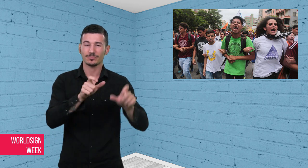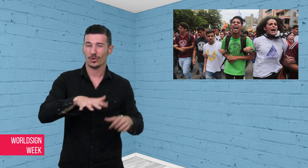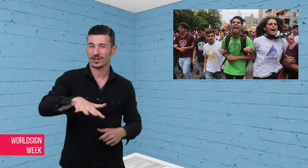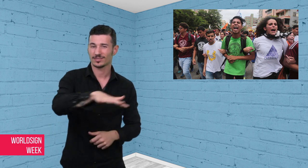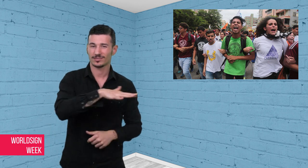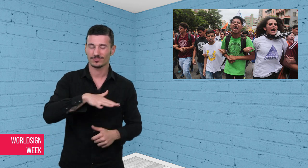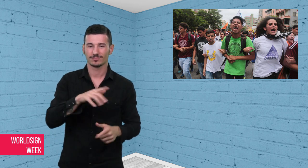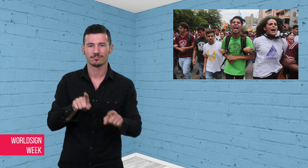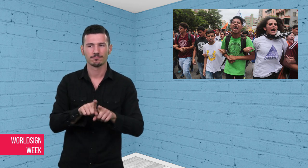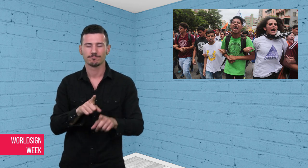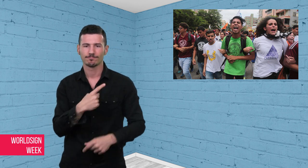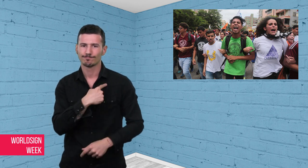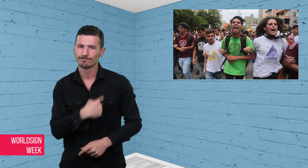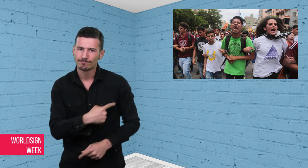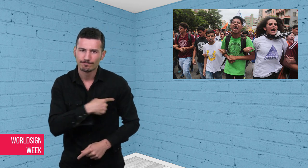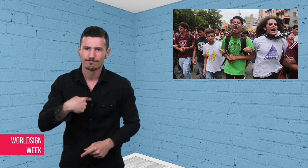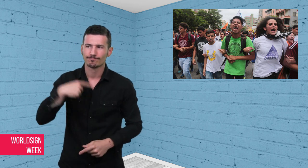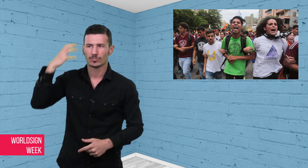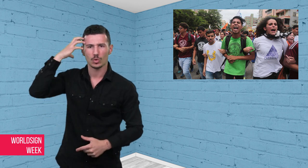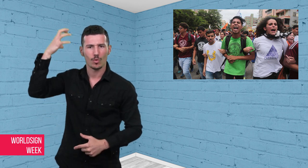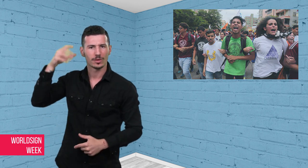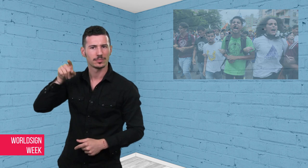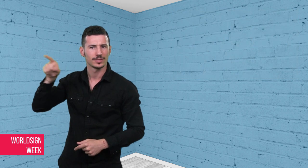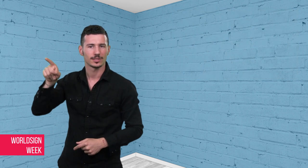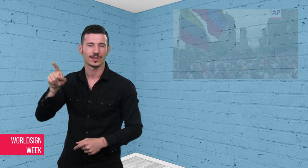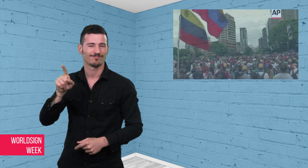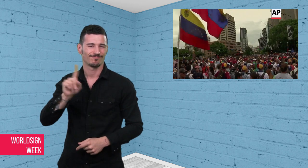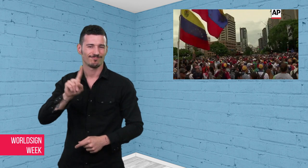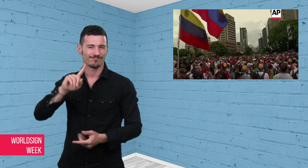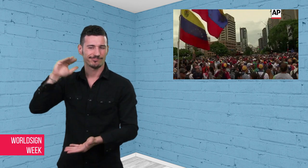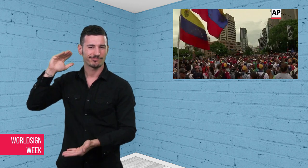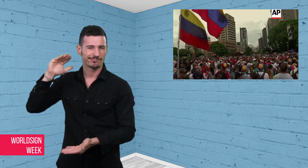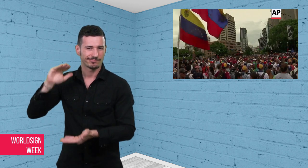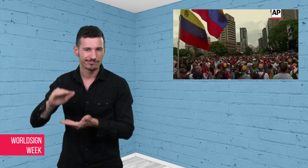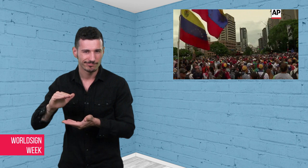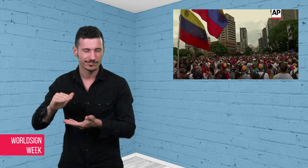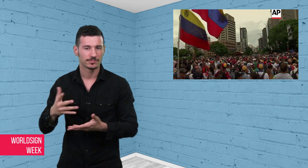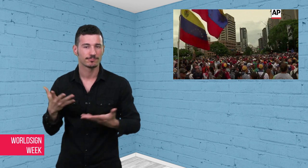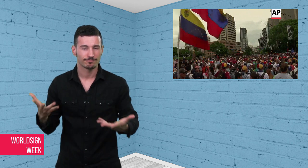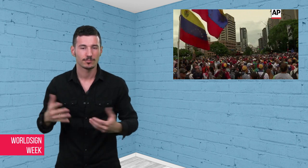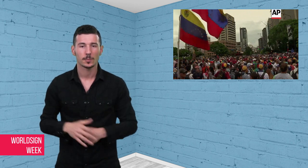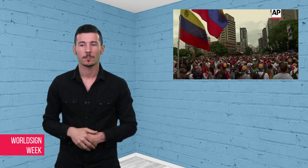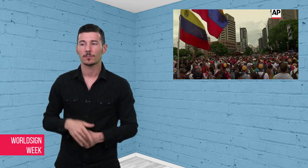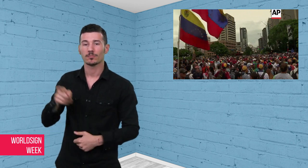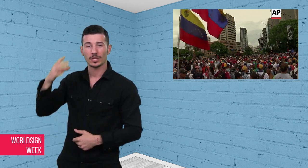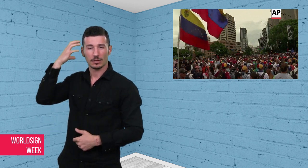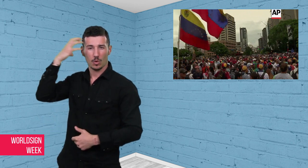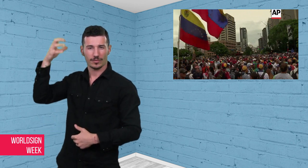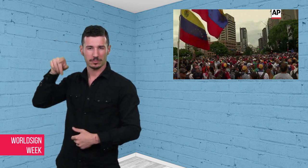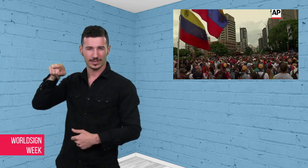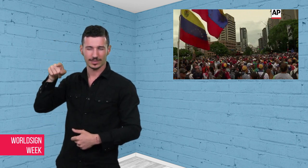former spy chief Miguel Rodriguez Torres